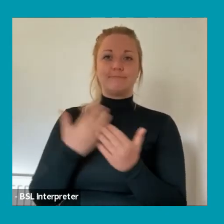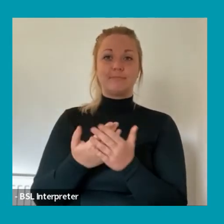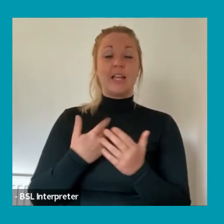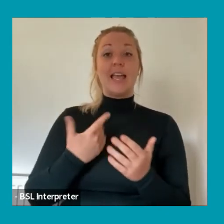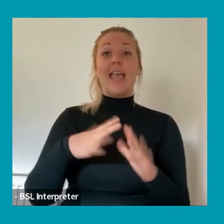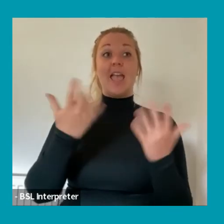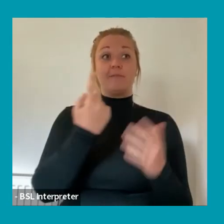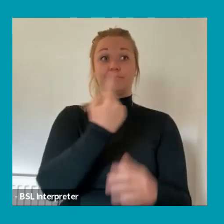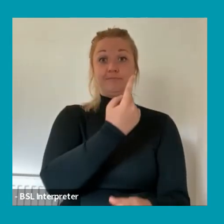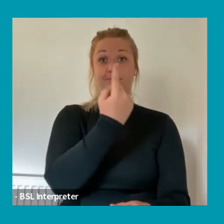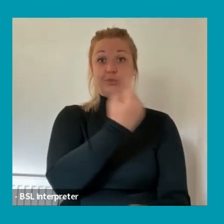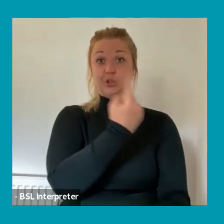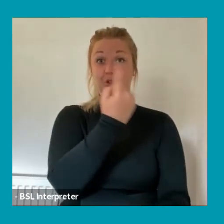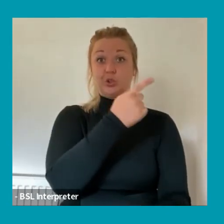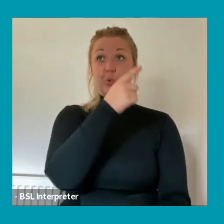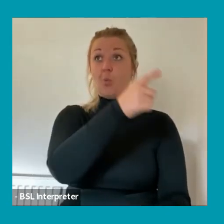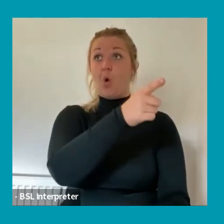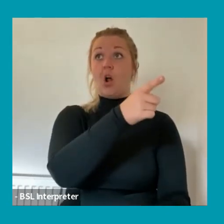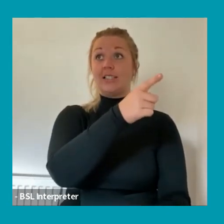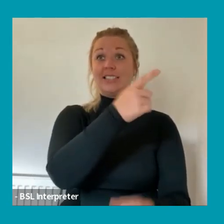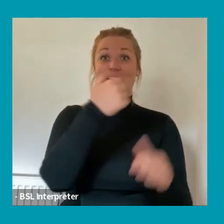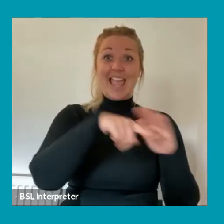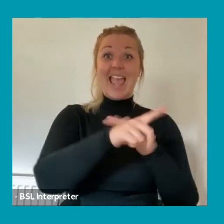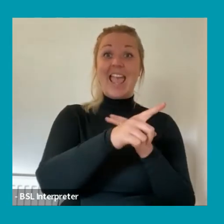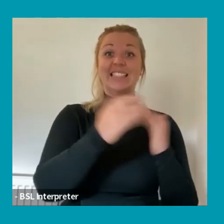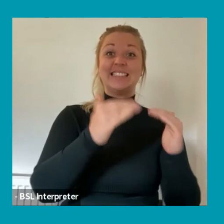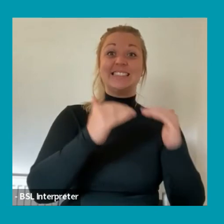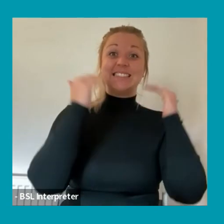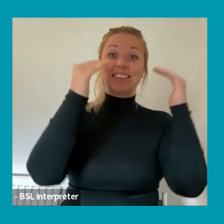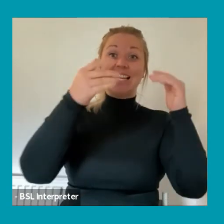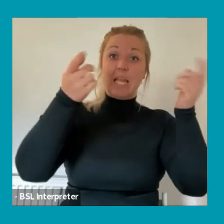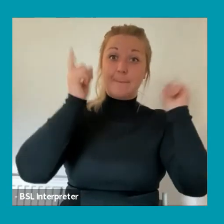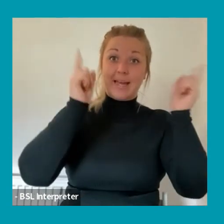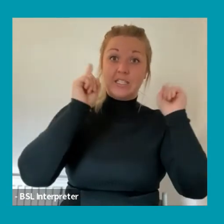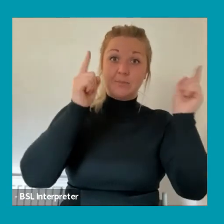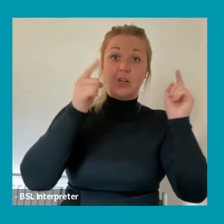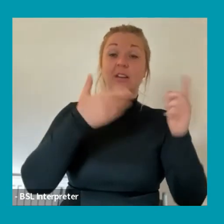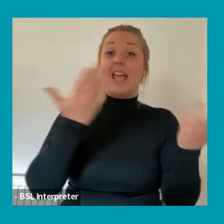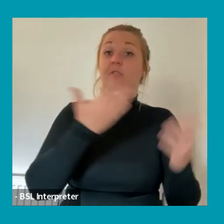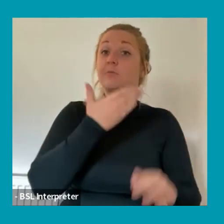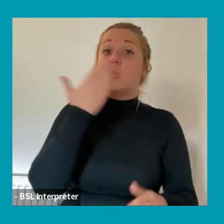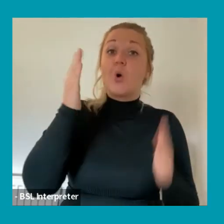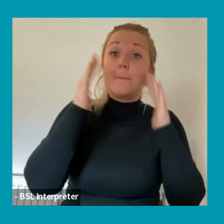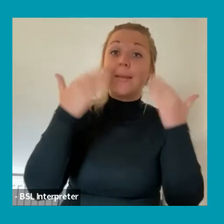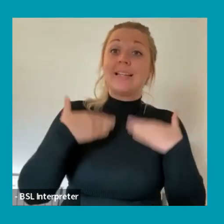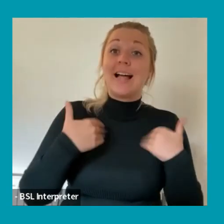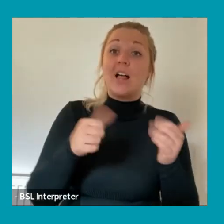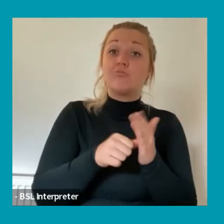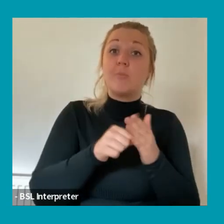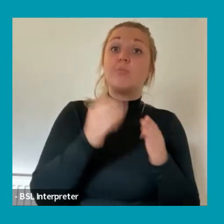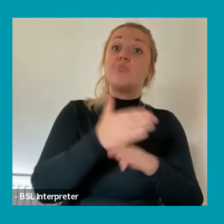have mental health conditions before, almost certainly have since COVID, but very, very, very few talk about it,